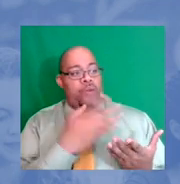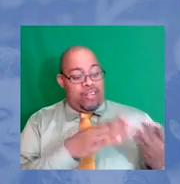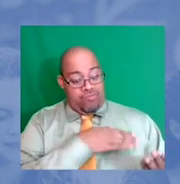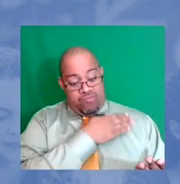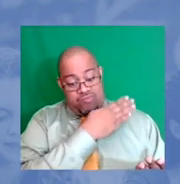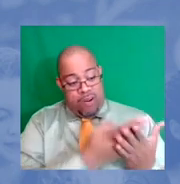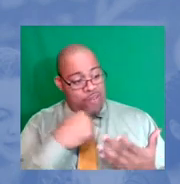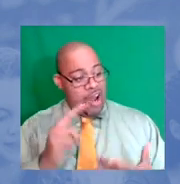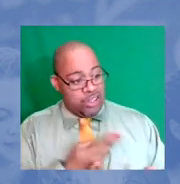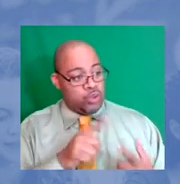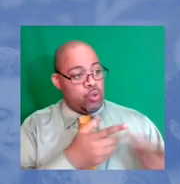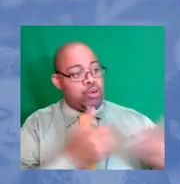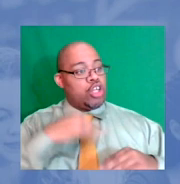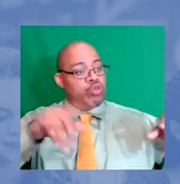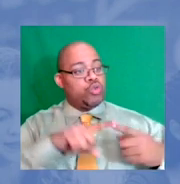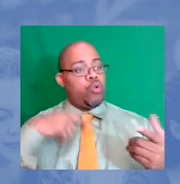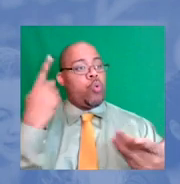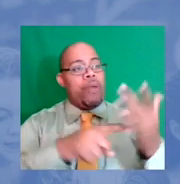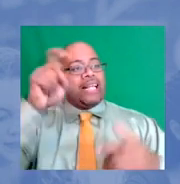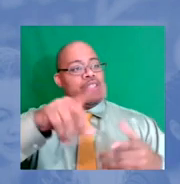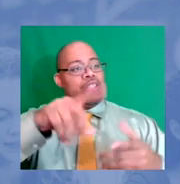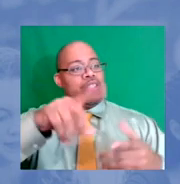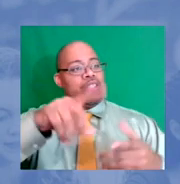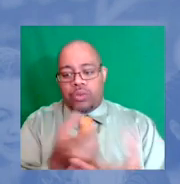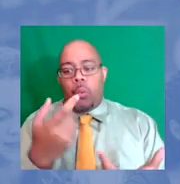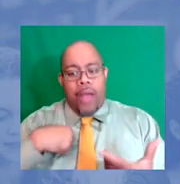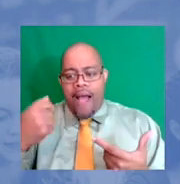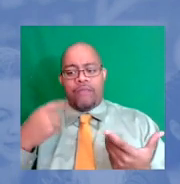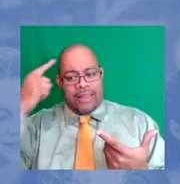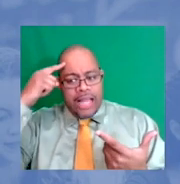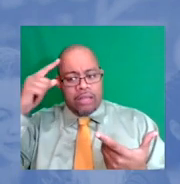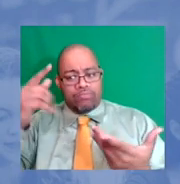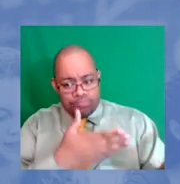TO GO TO WHERE THEY NEED TO GET TO. OTHERWISE, DEPENDING ON THE ADMINISTRATION